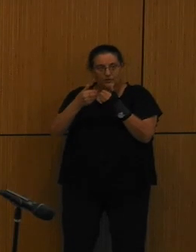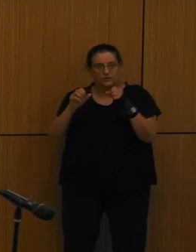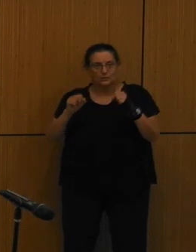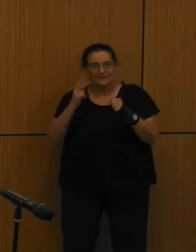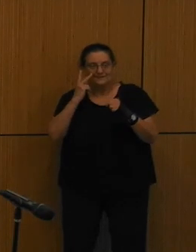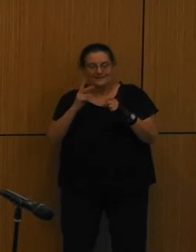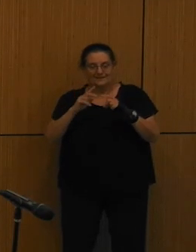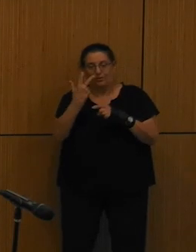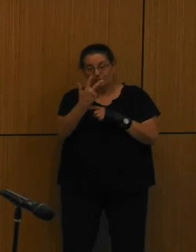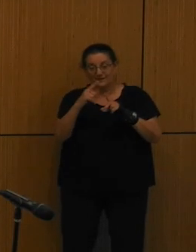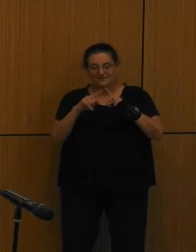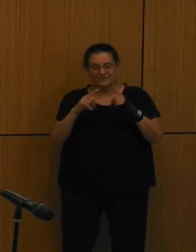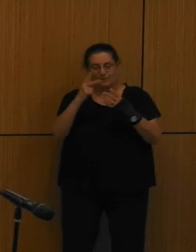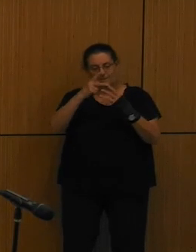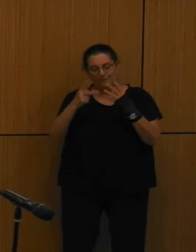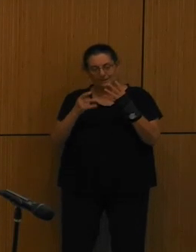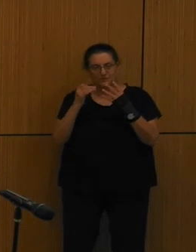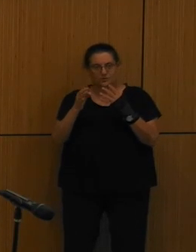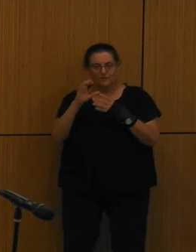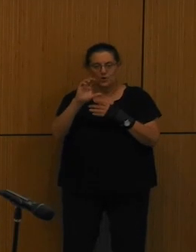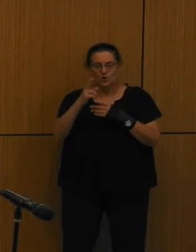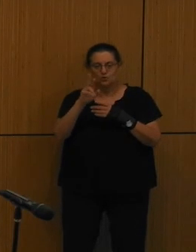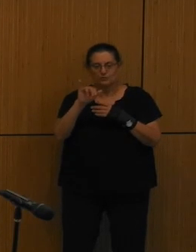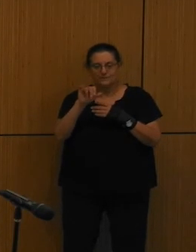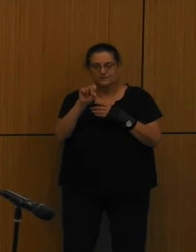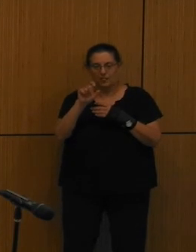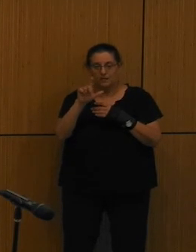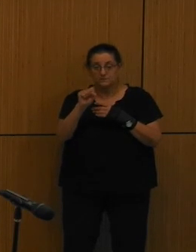or three populations of crystals. Some are opaque.